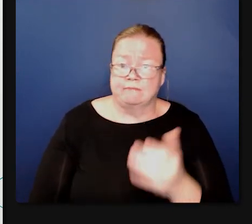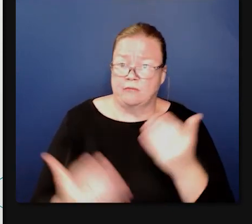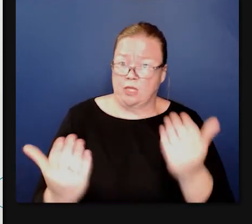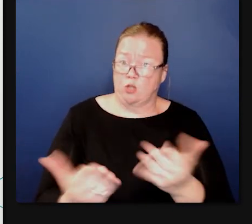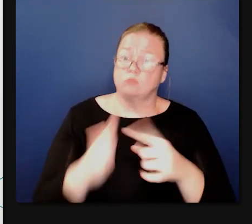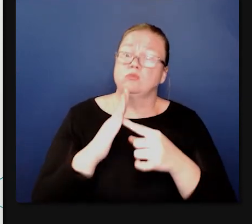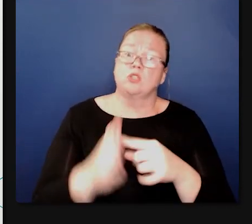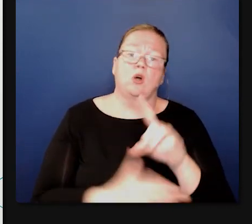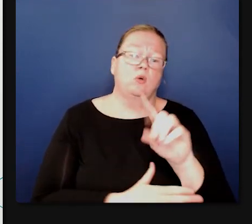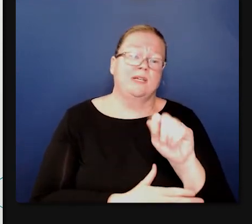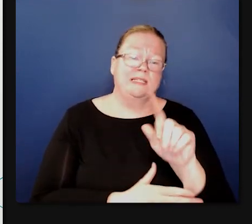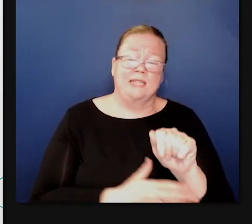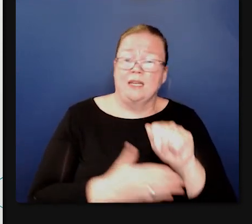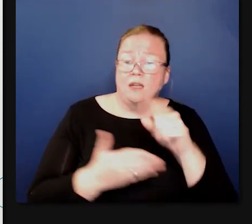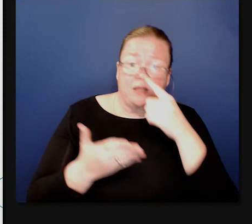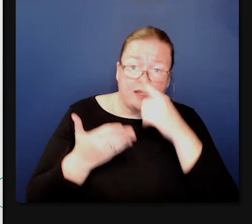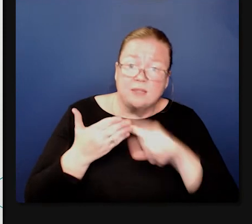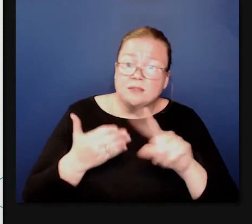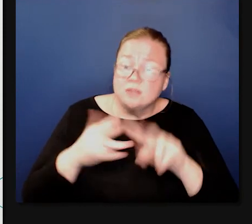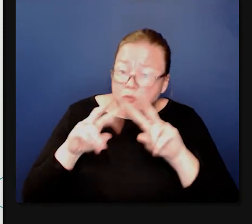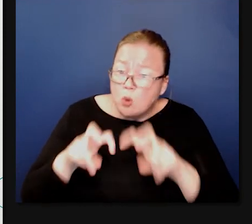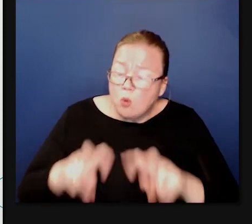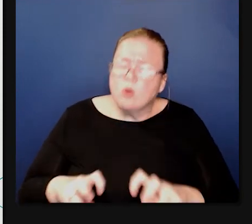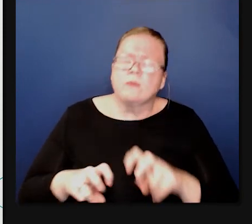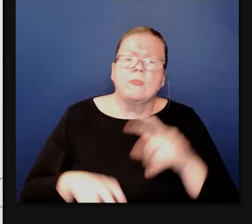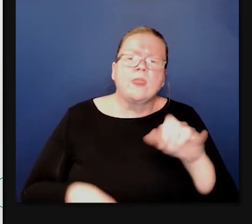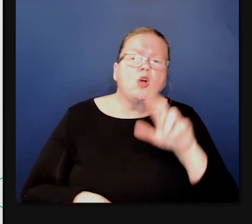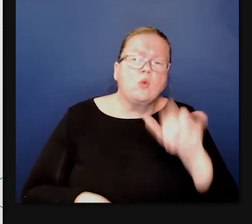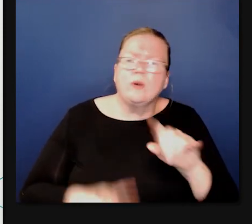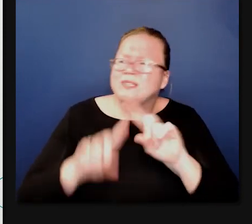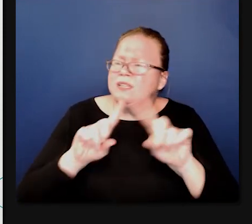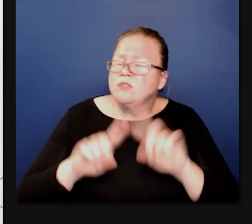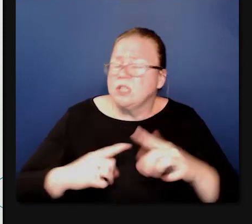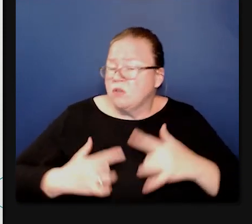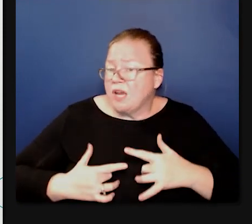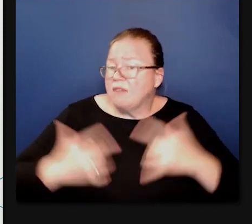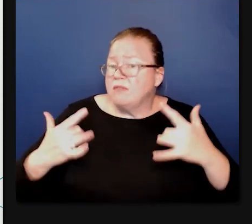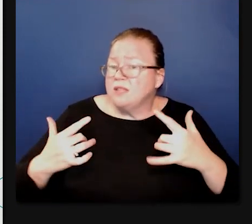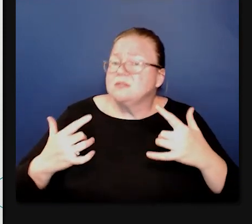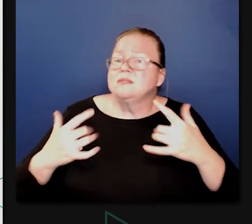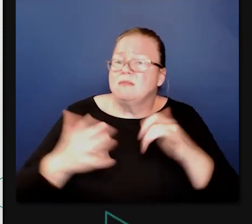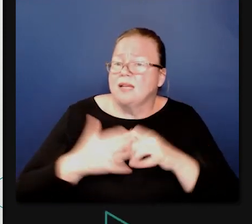So right here I'm showing the data explorer page, where you can actually query all the different events or games happening.